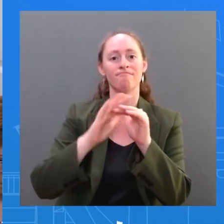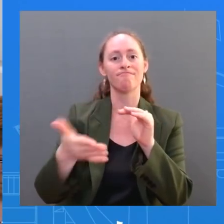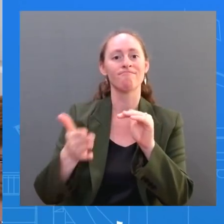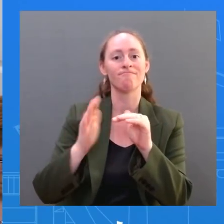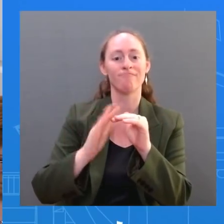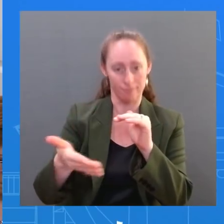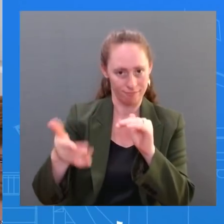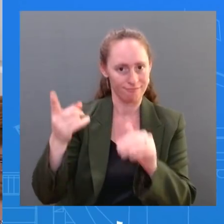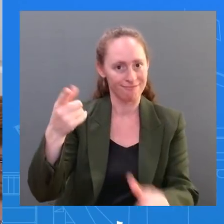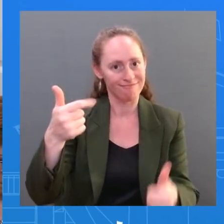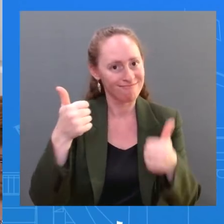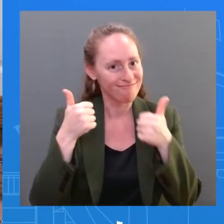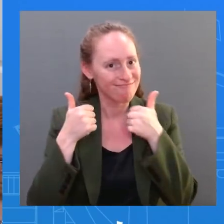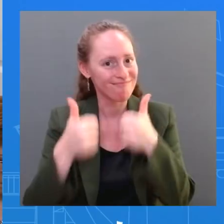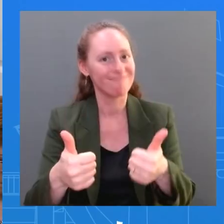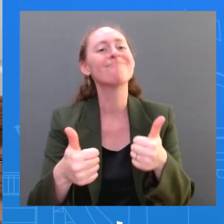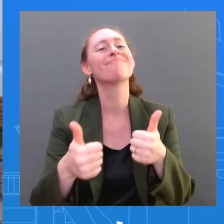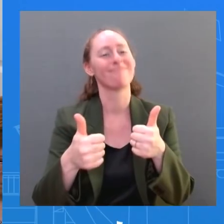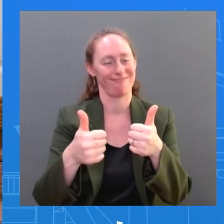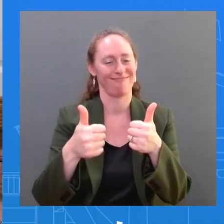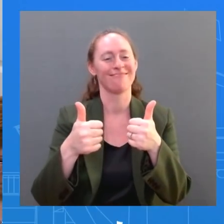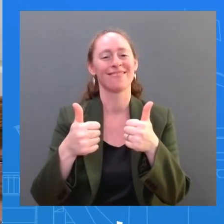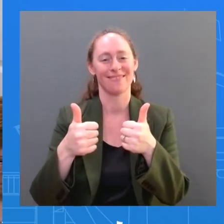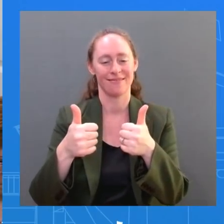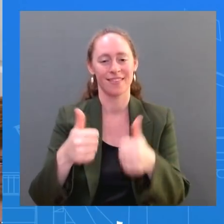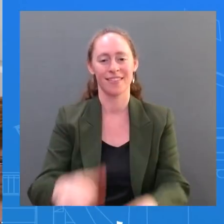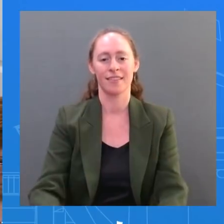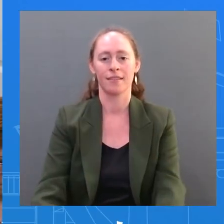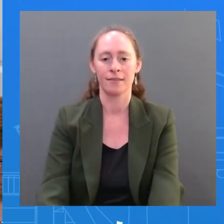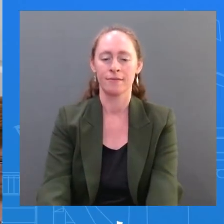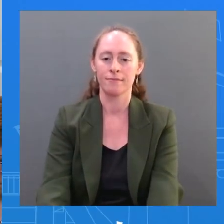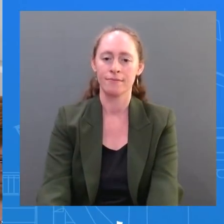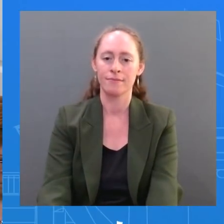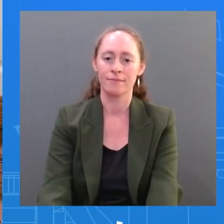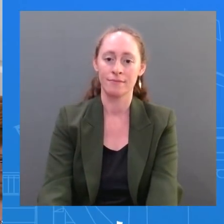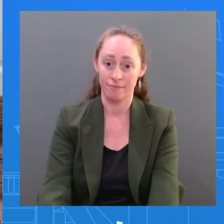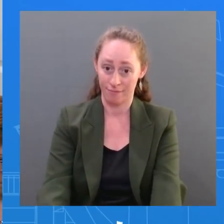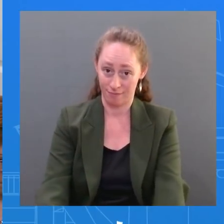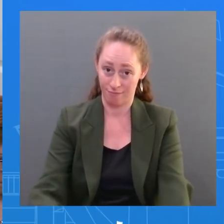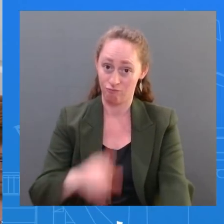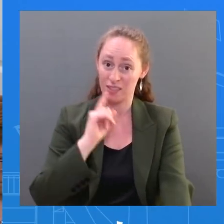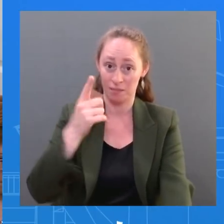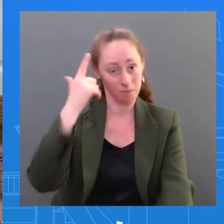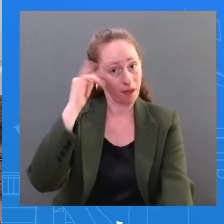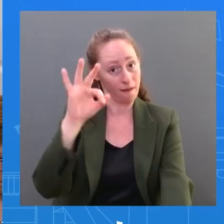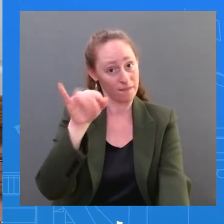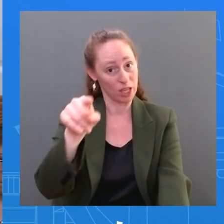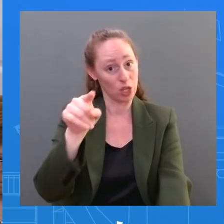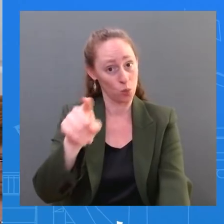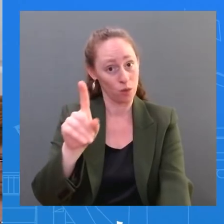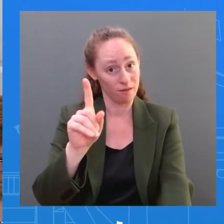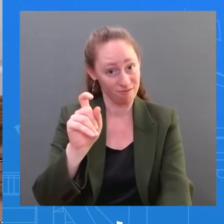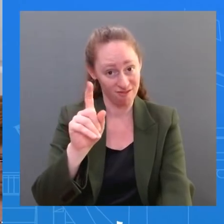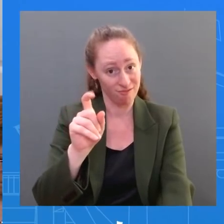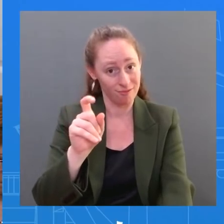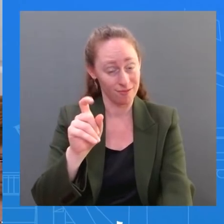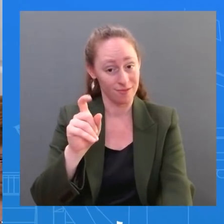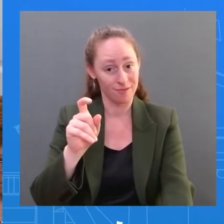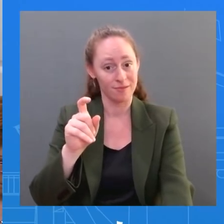say, changing consumer behavior and the fact that some recession jitters also seem to be pushing oil prices under $100 a barrel?